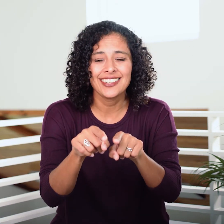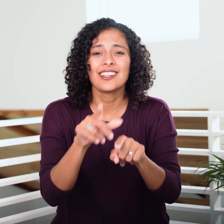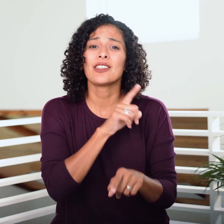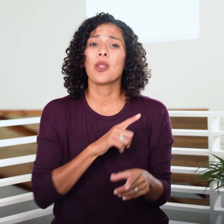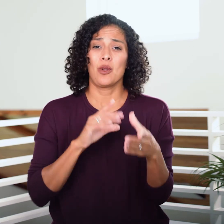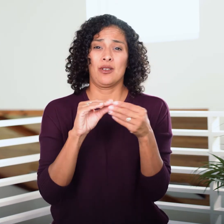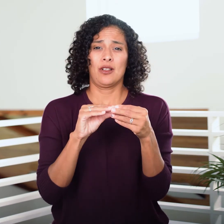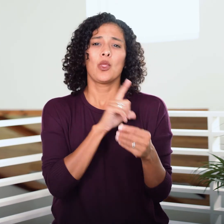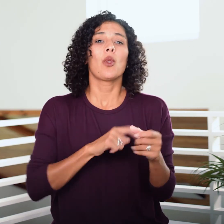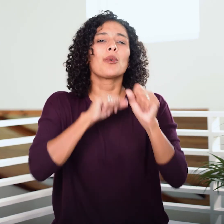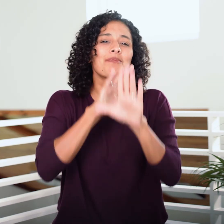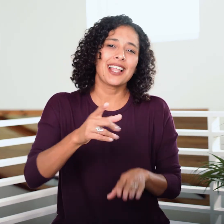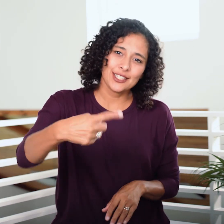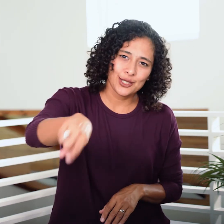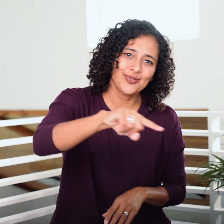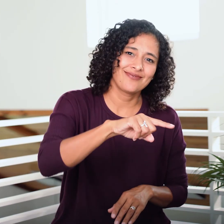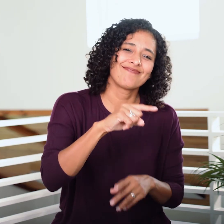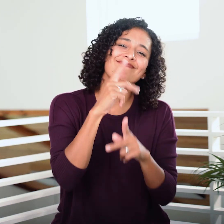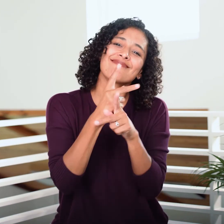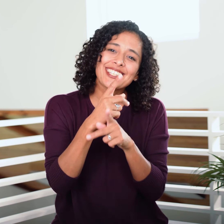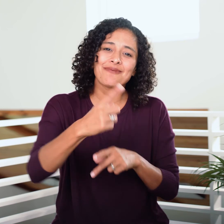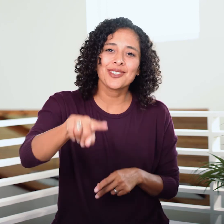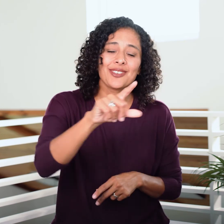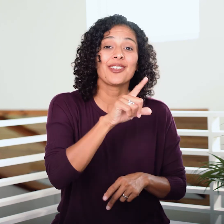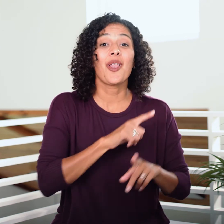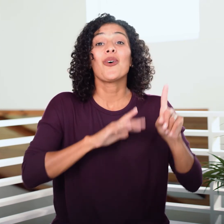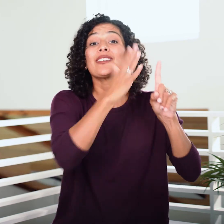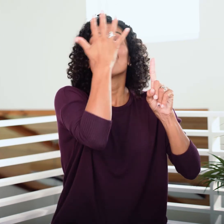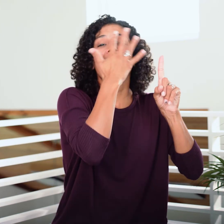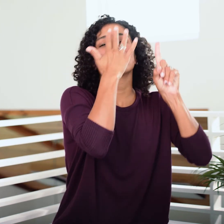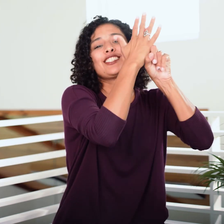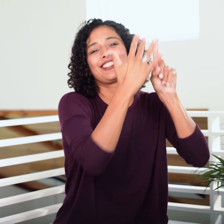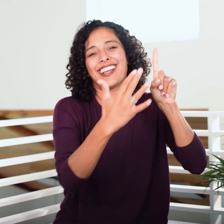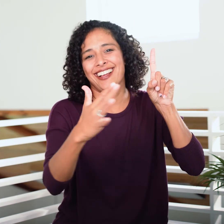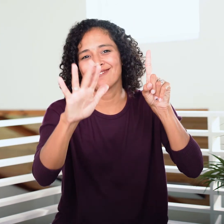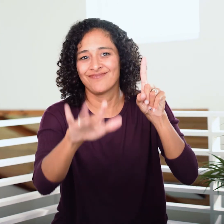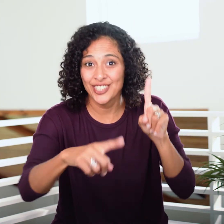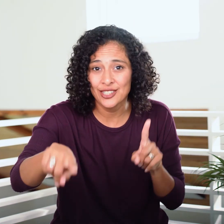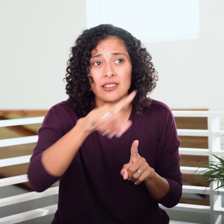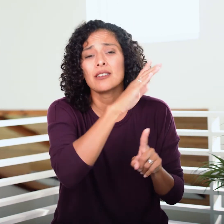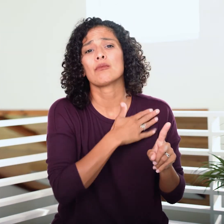“The Lord bless you and keep you; the Lord make his face to shine upon you